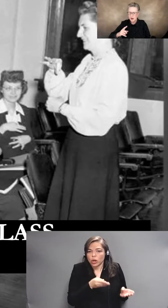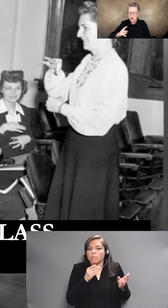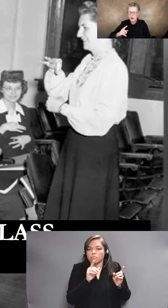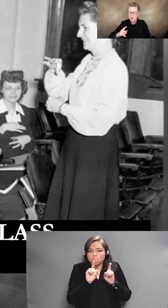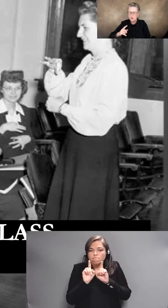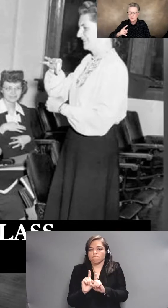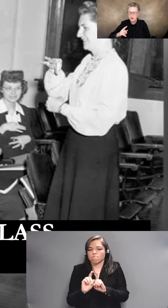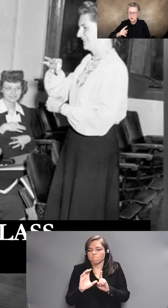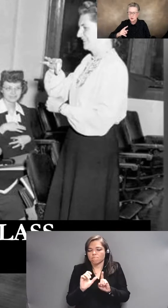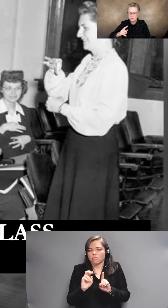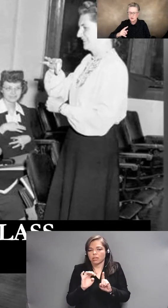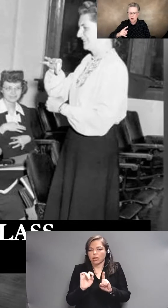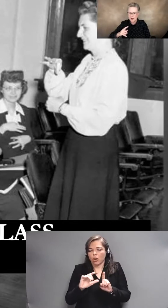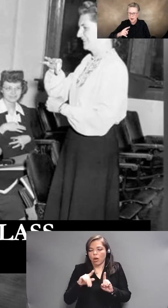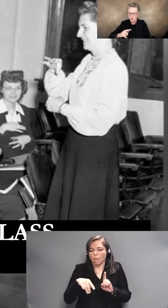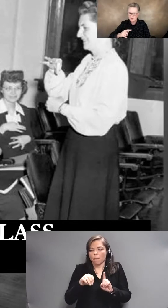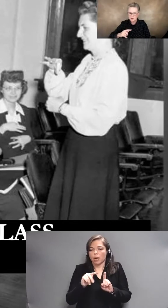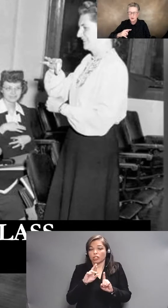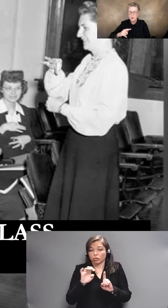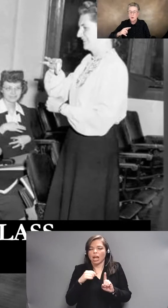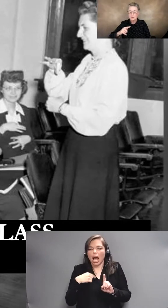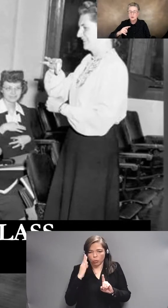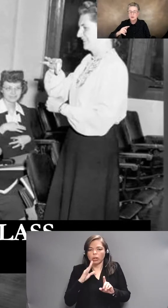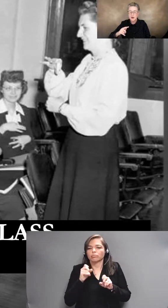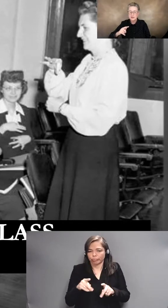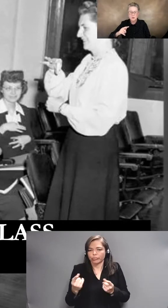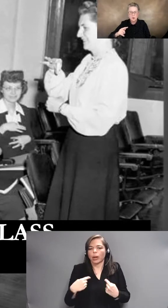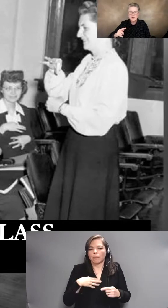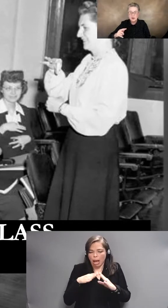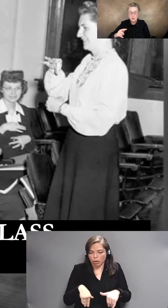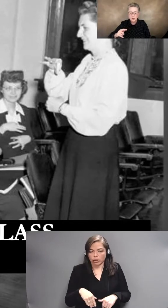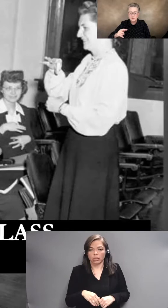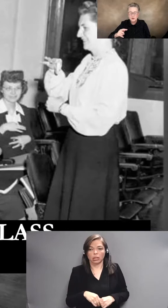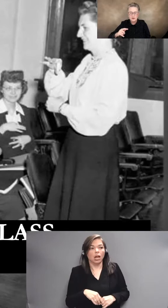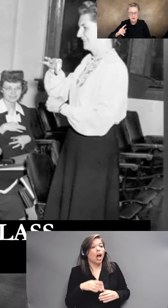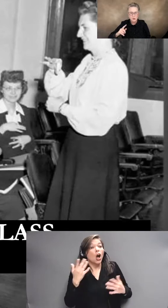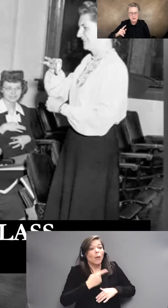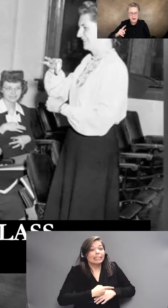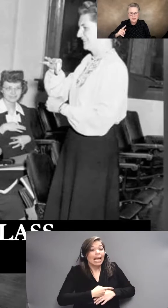I will let you come to my house, so I said, well what day works for you because I wasn't hanging